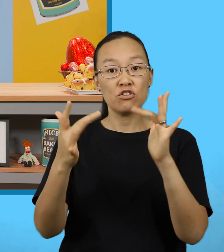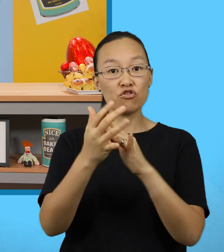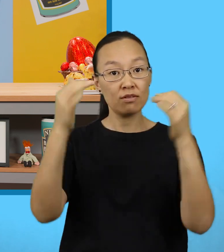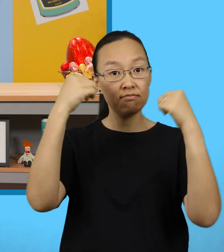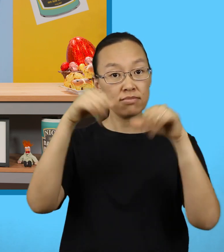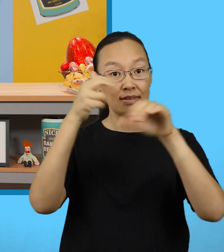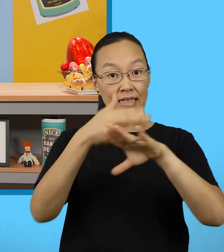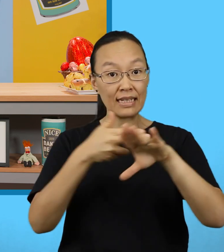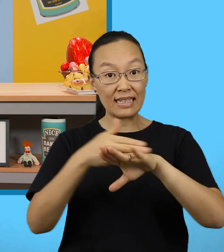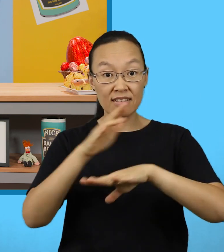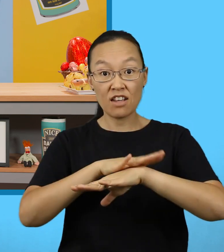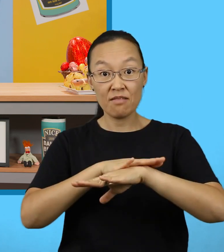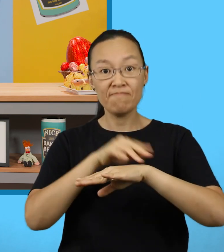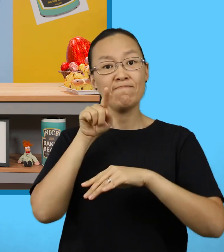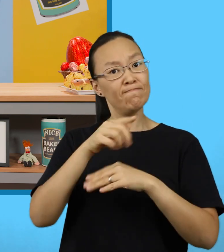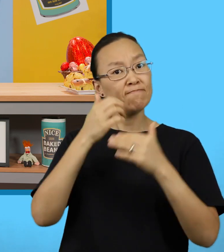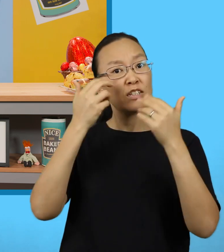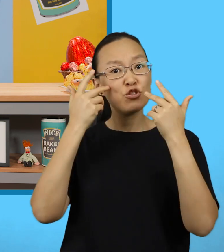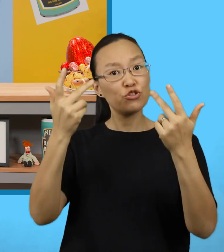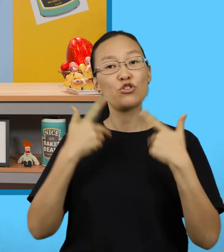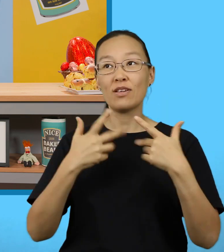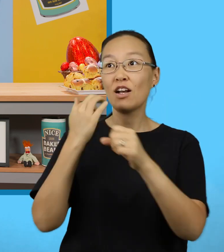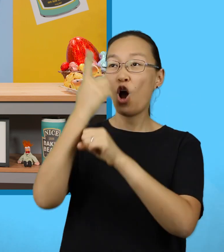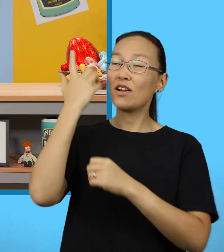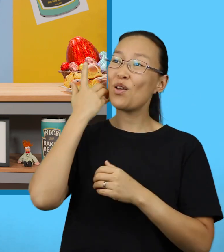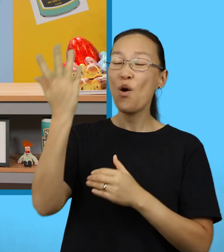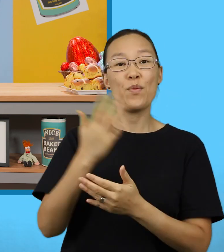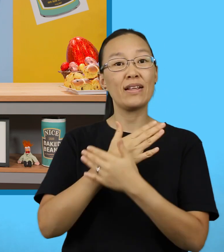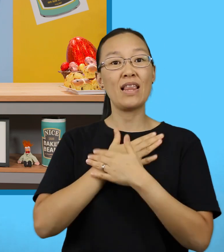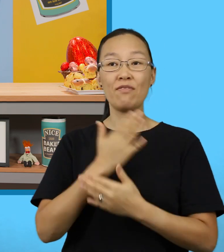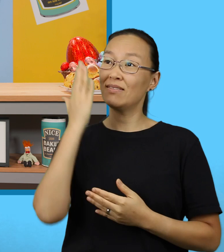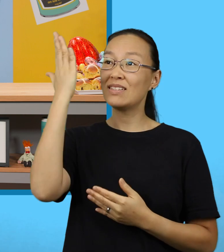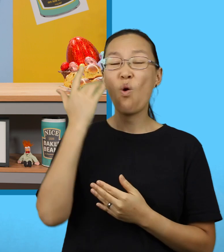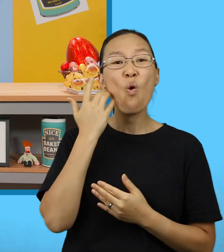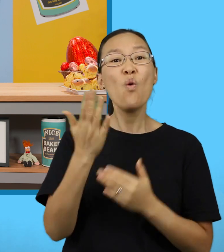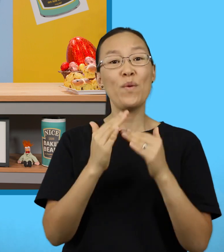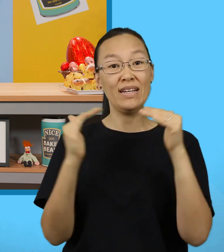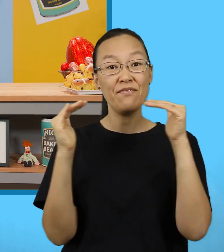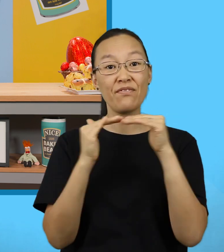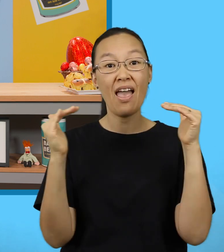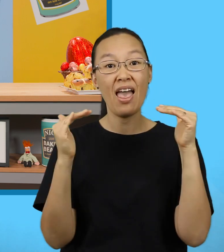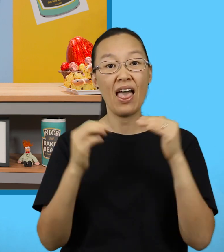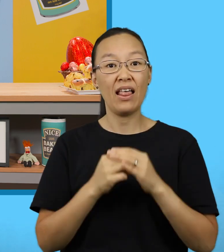shows us that God's all loving and God's all-fair. [Reg] Oh, that's not fair.